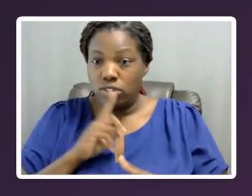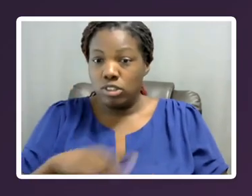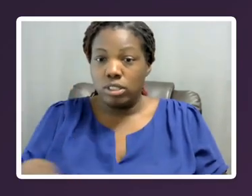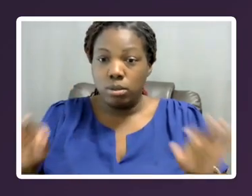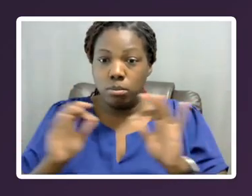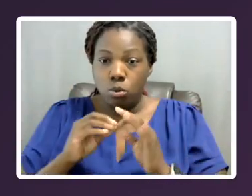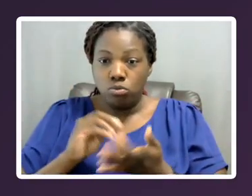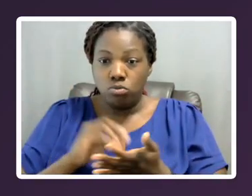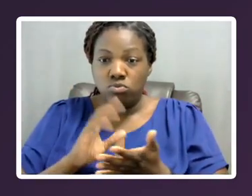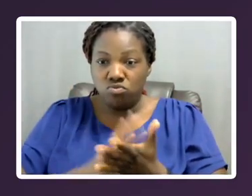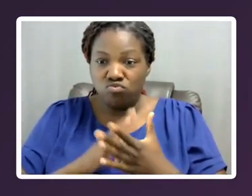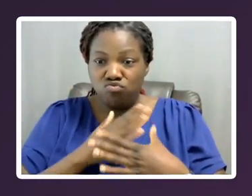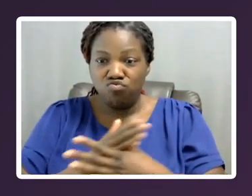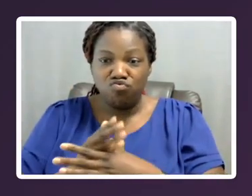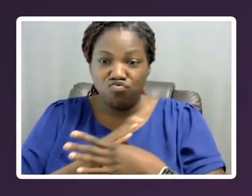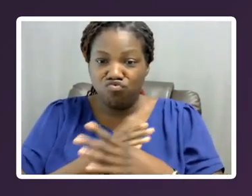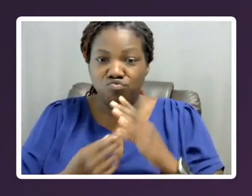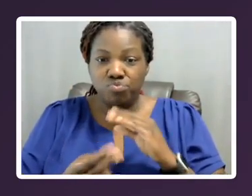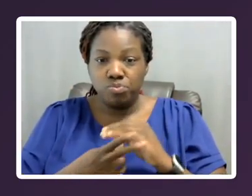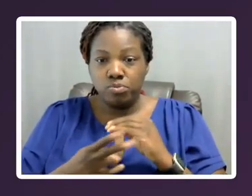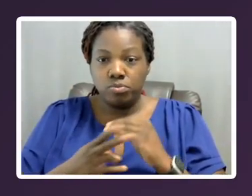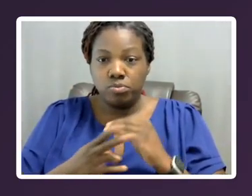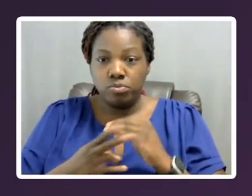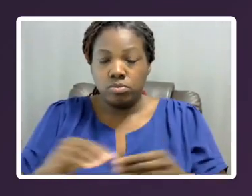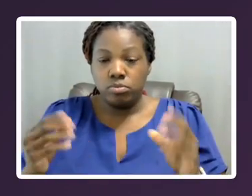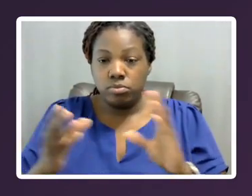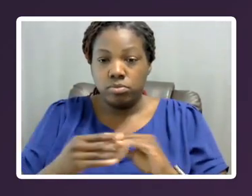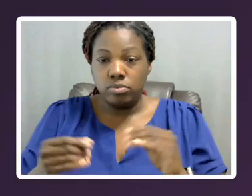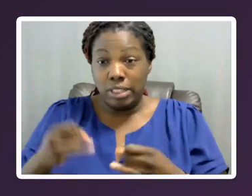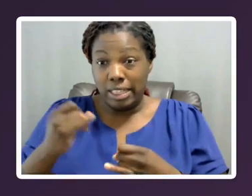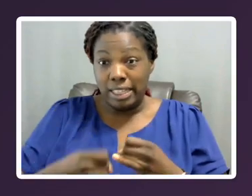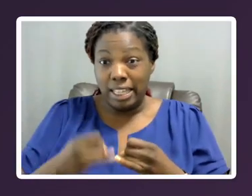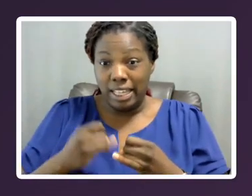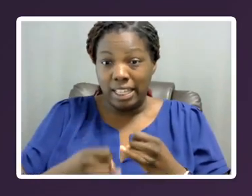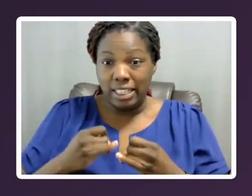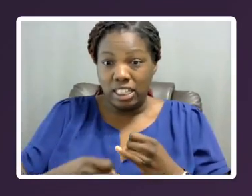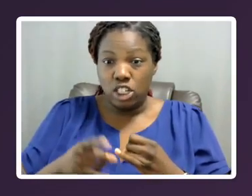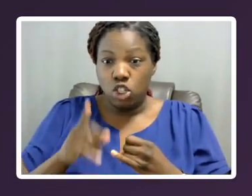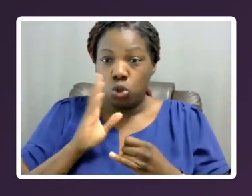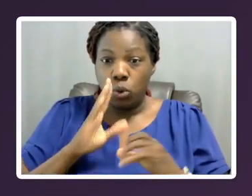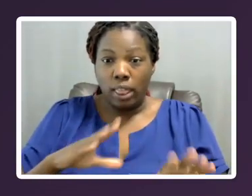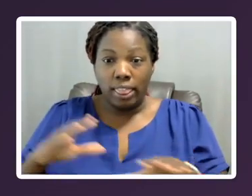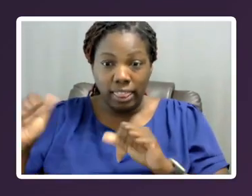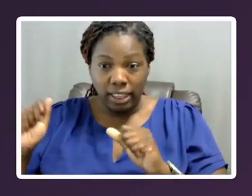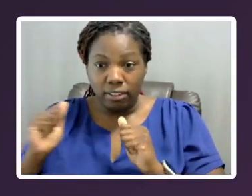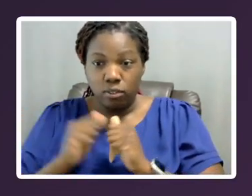and preserve our stories. Lastly, you will leave the session today with many lessons and resources